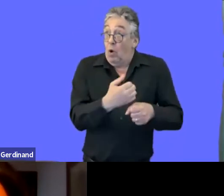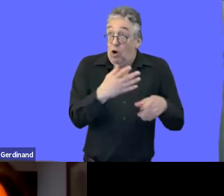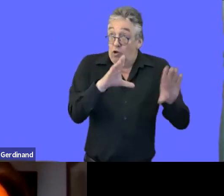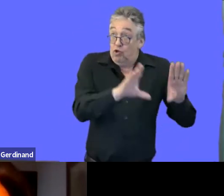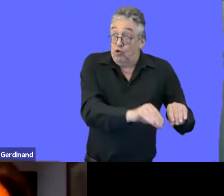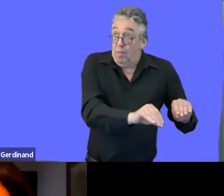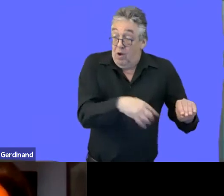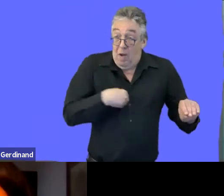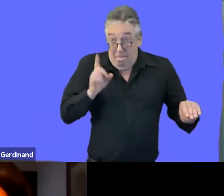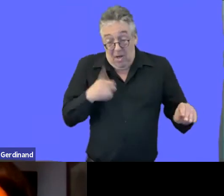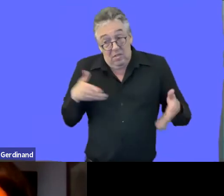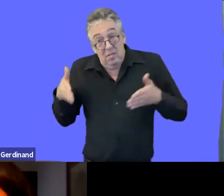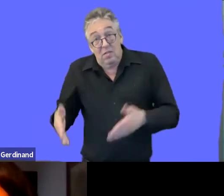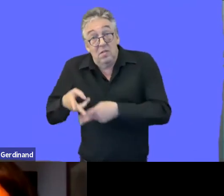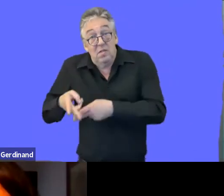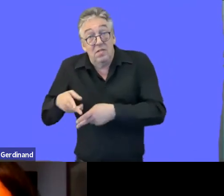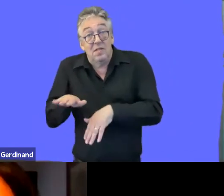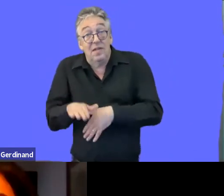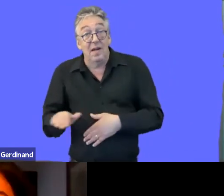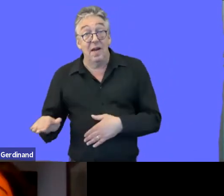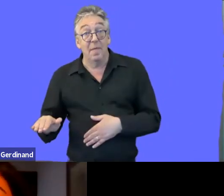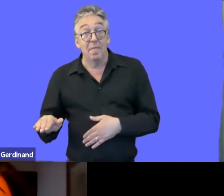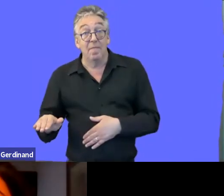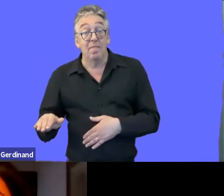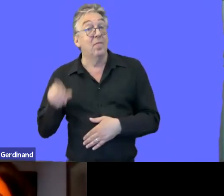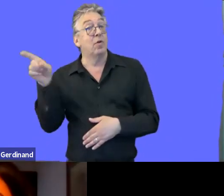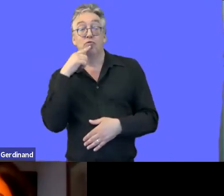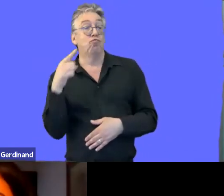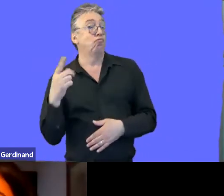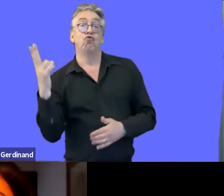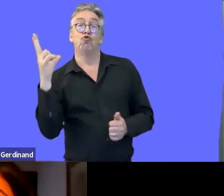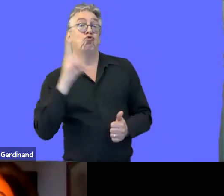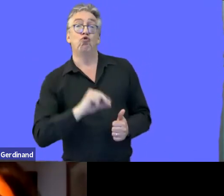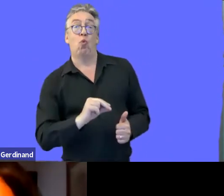in the calculation of the pension so she received a very small amount.